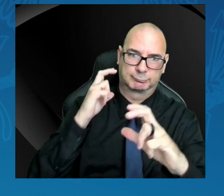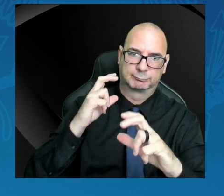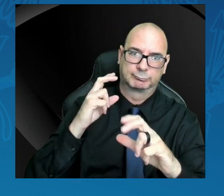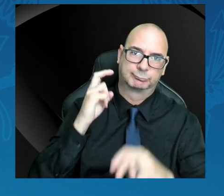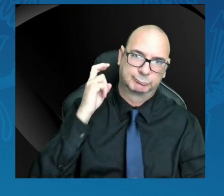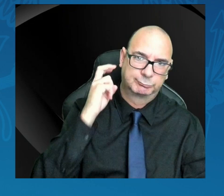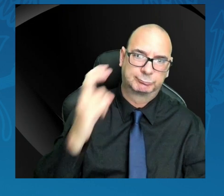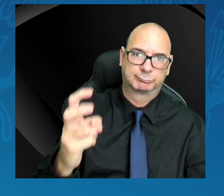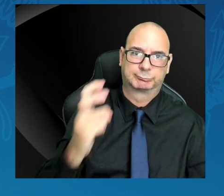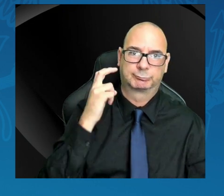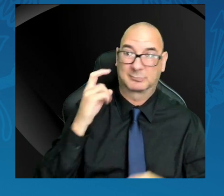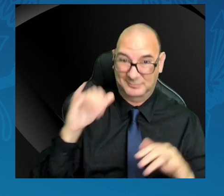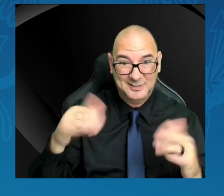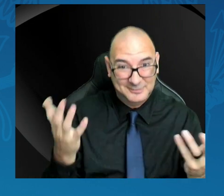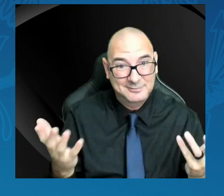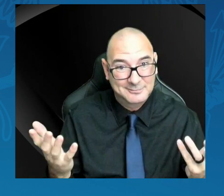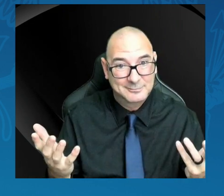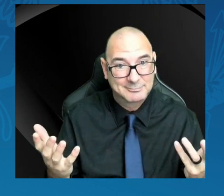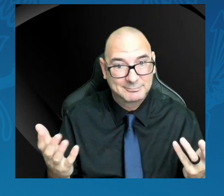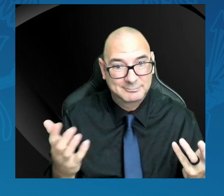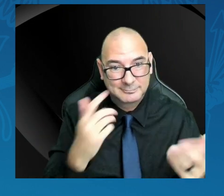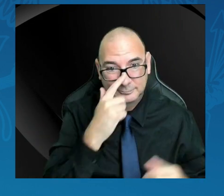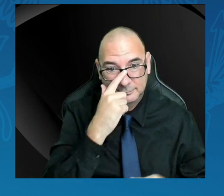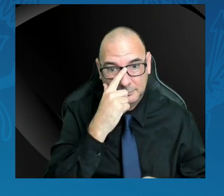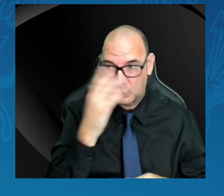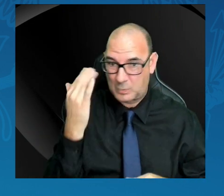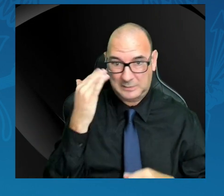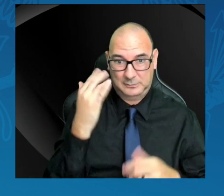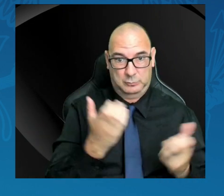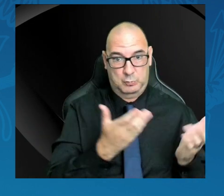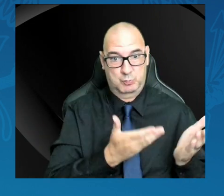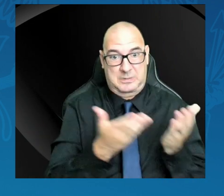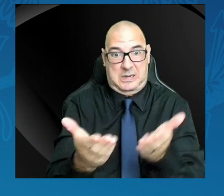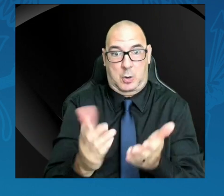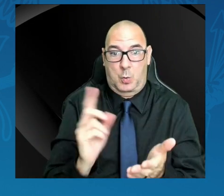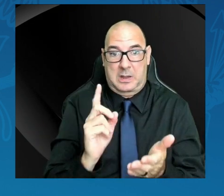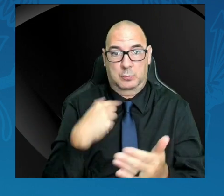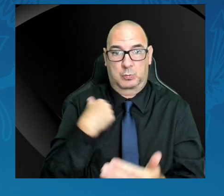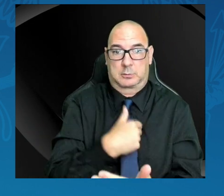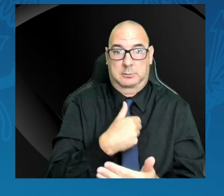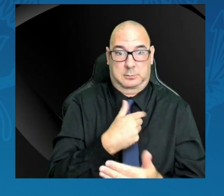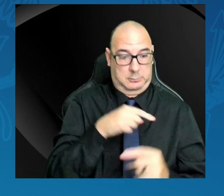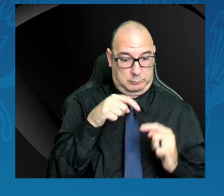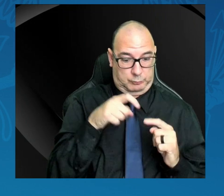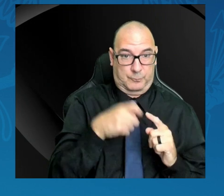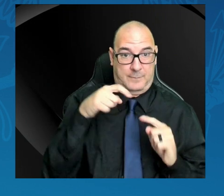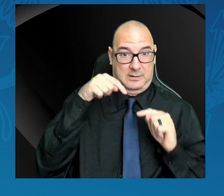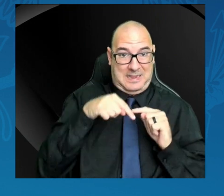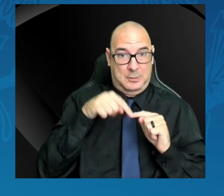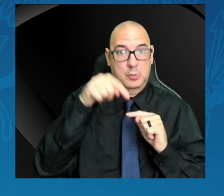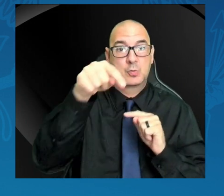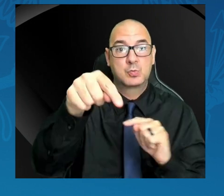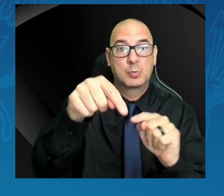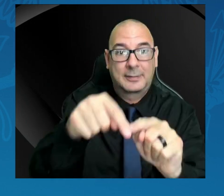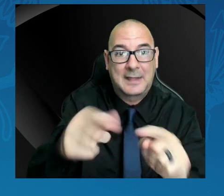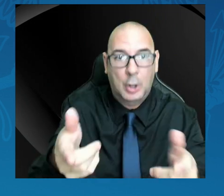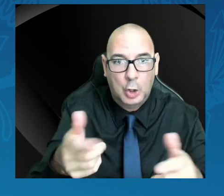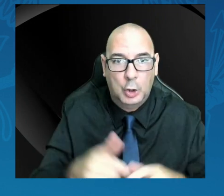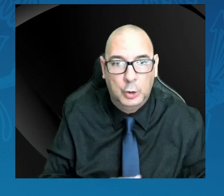where they need to go and every day and think about this in terms of the numbers. Every day in our country.